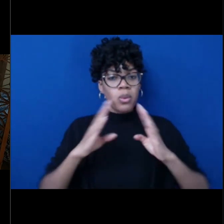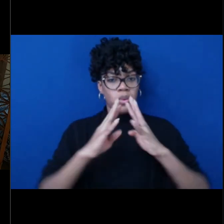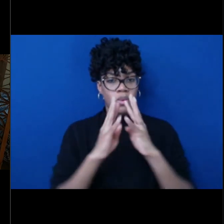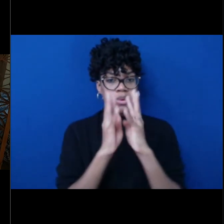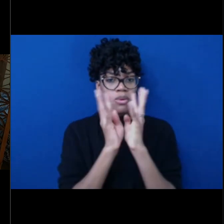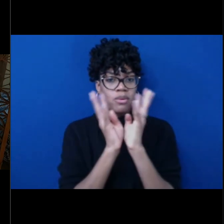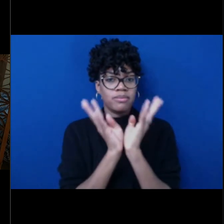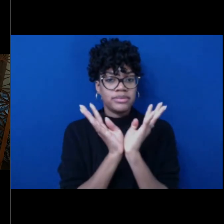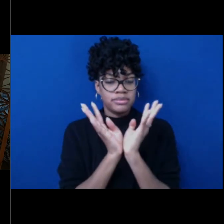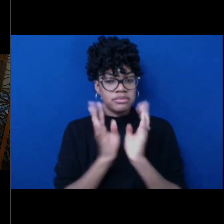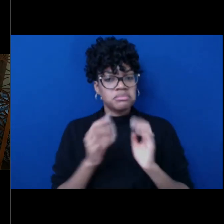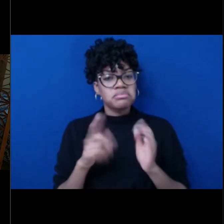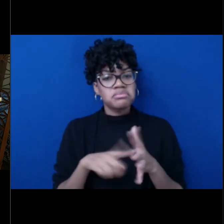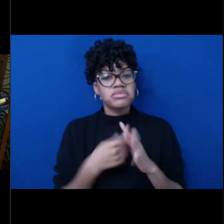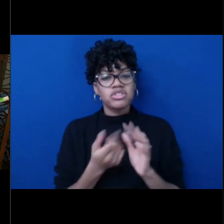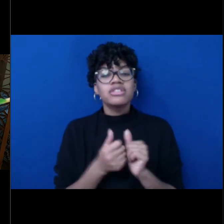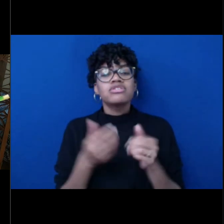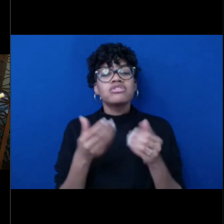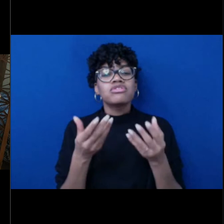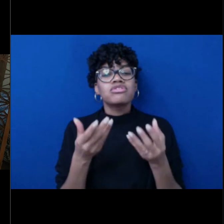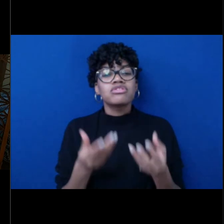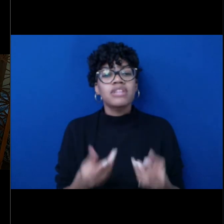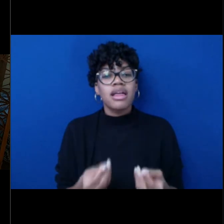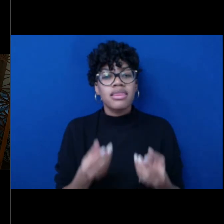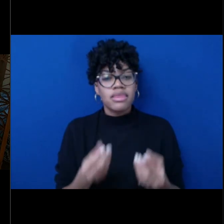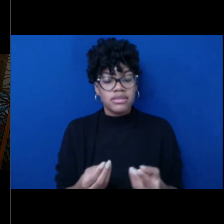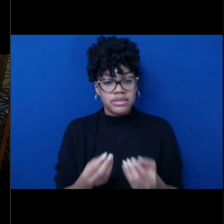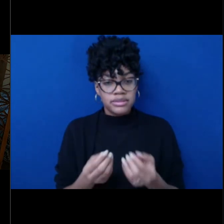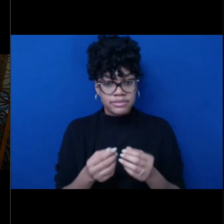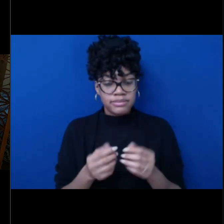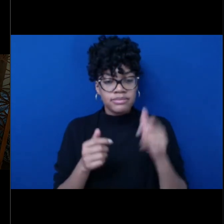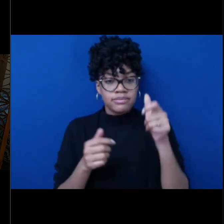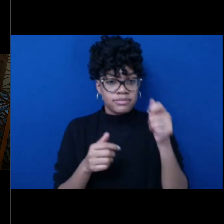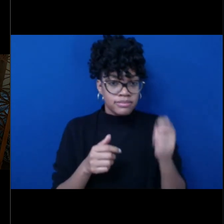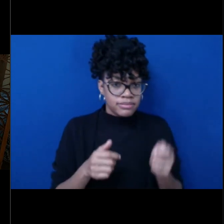So let's start very gently bringing down your tentacles